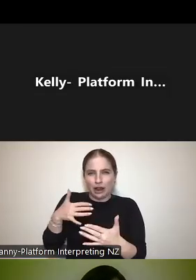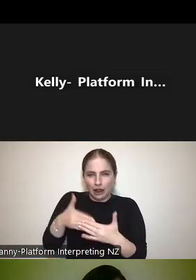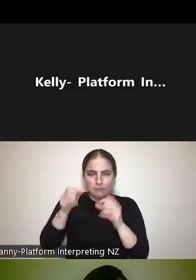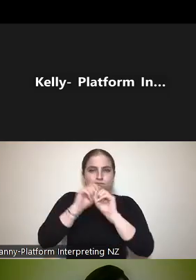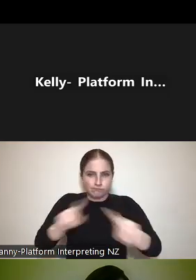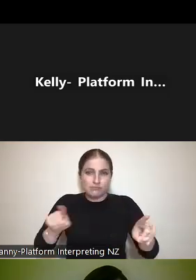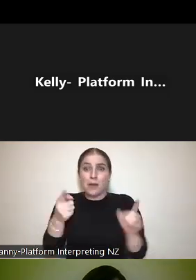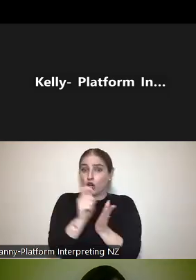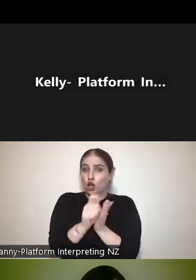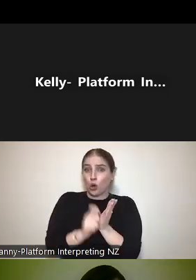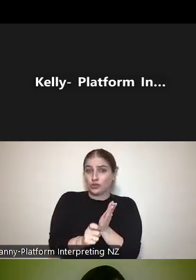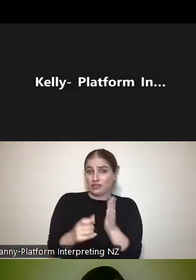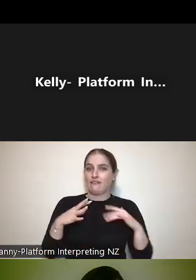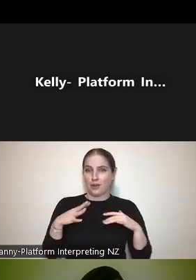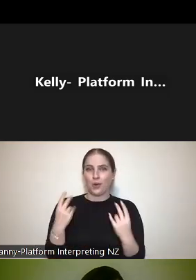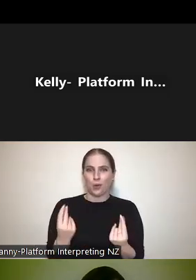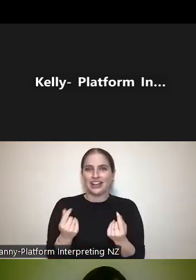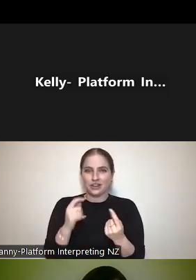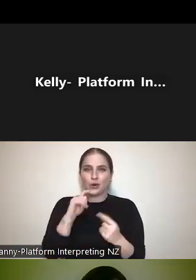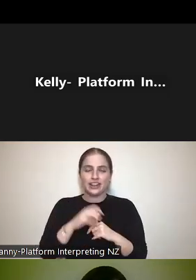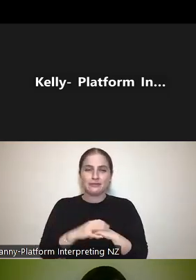Yeah, thank you so much, Stace for sharing that perspective.